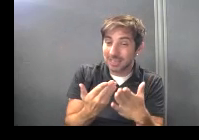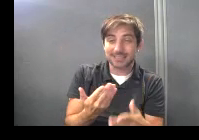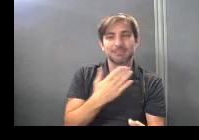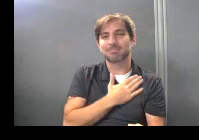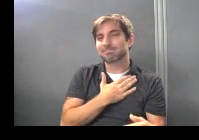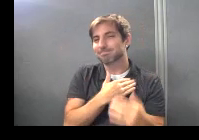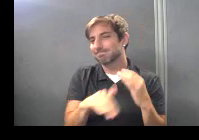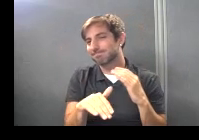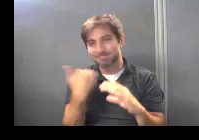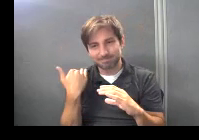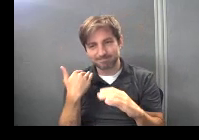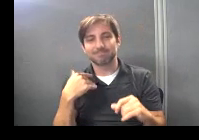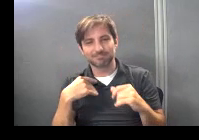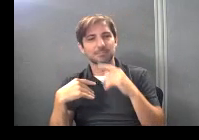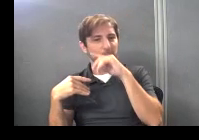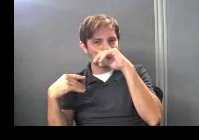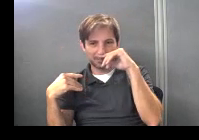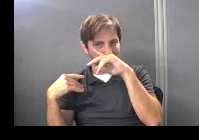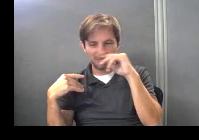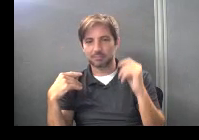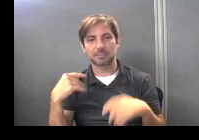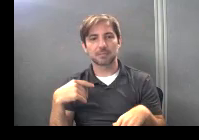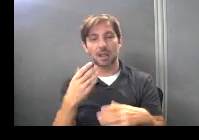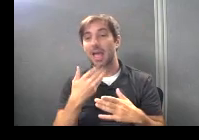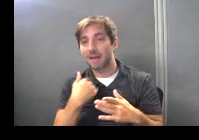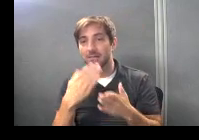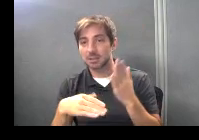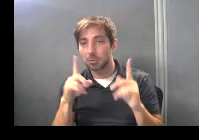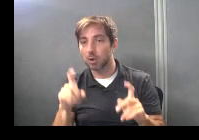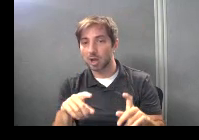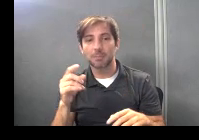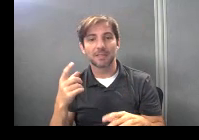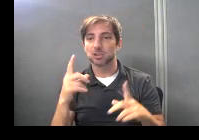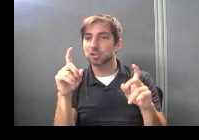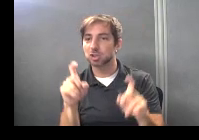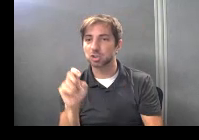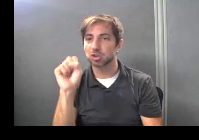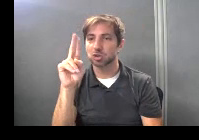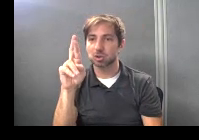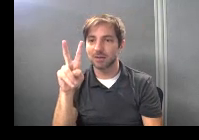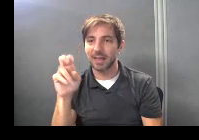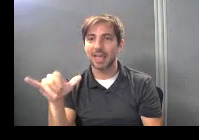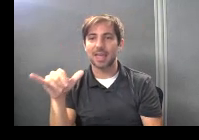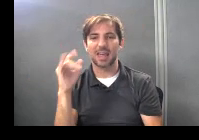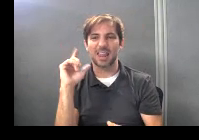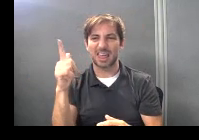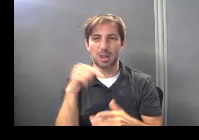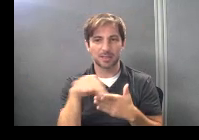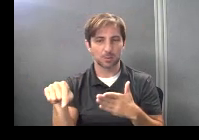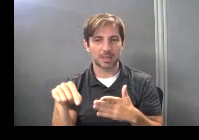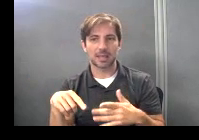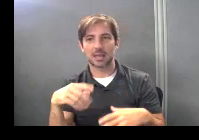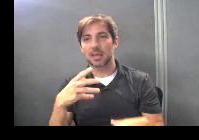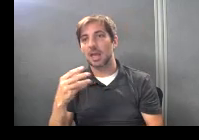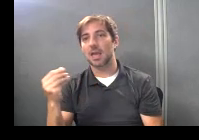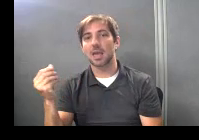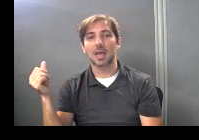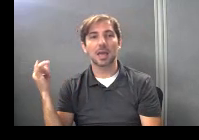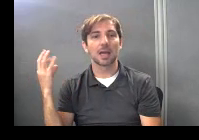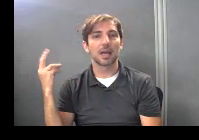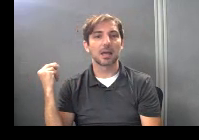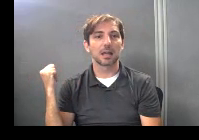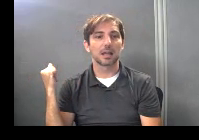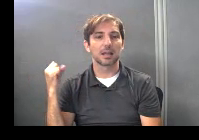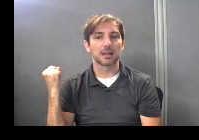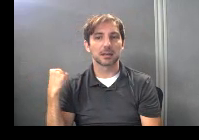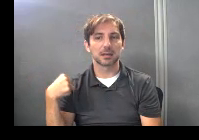THERE ARE QUESTIONS ABOUT THIS ON THE SURVEY THAT I'M GOING TO SEND OUT LATER THIS WEEK.